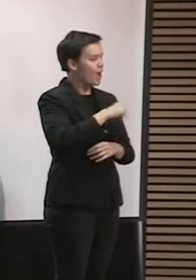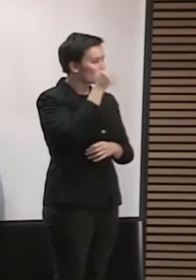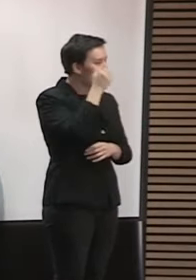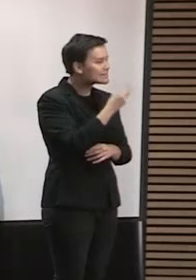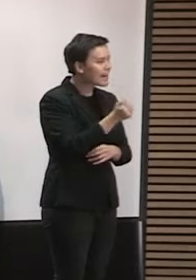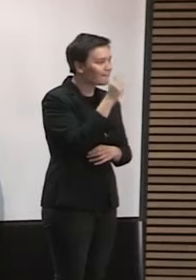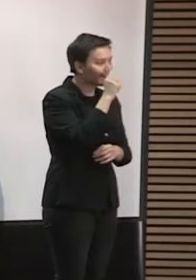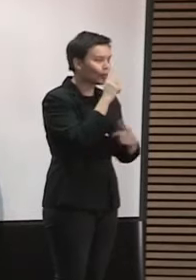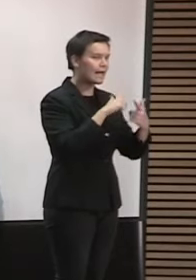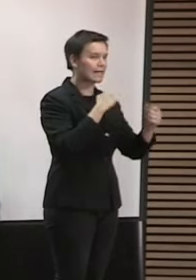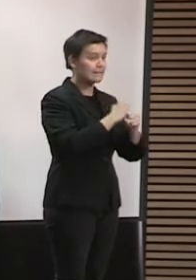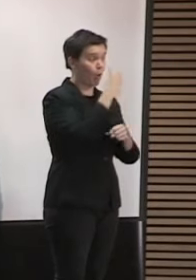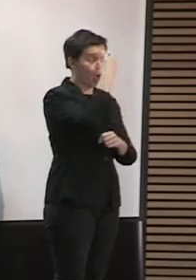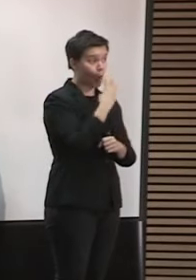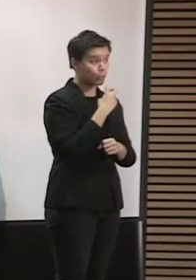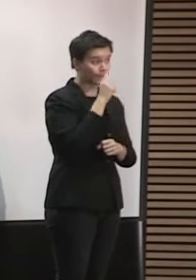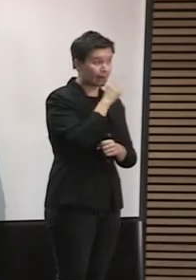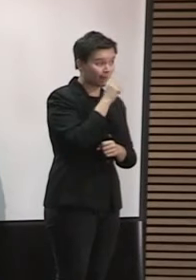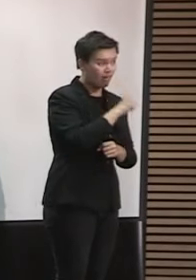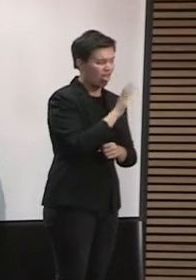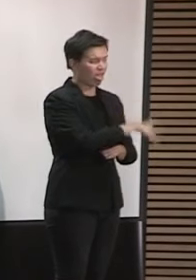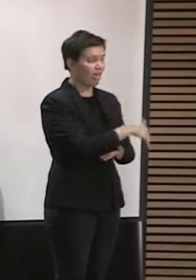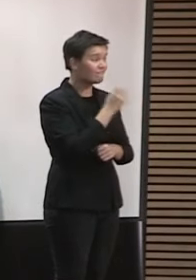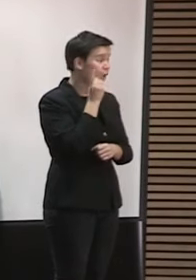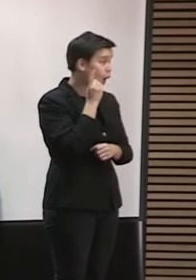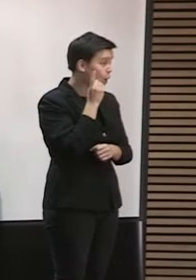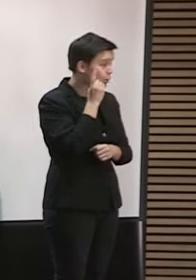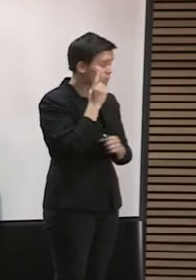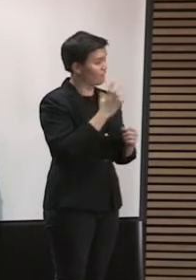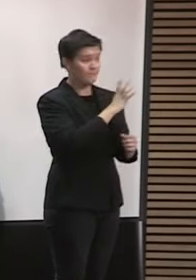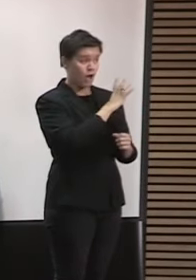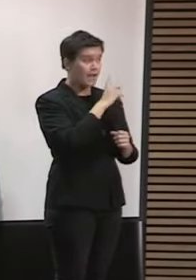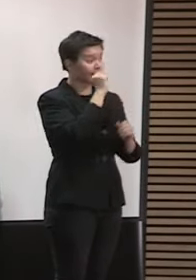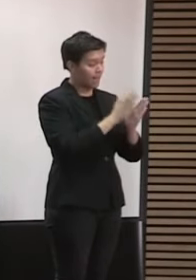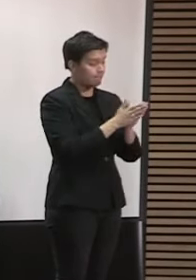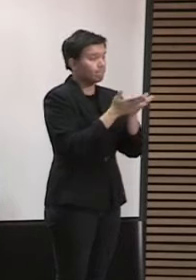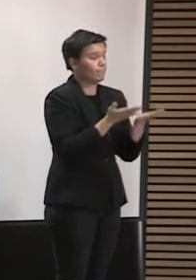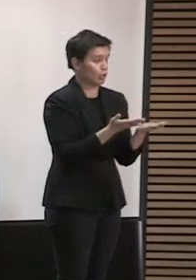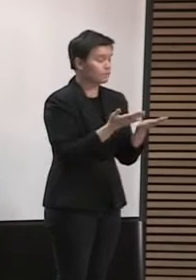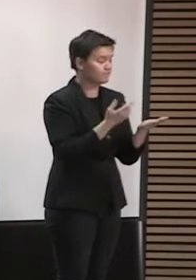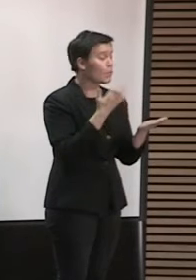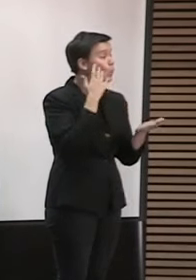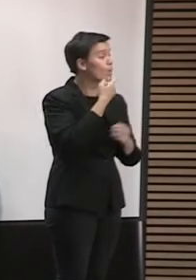something I'm conscious of and something we're working to try and support the resolution of. What's the ministry's role in that?